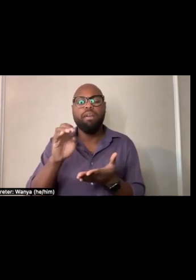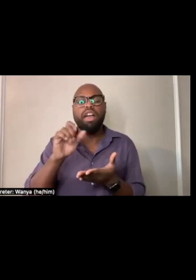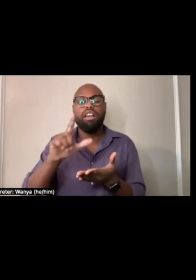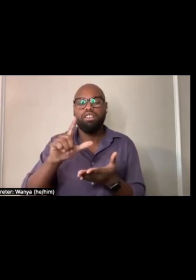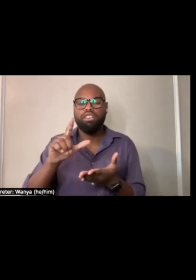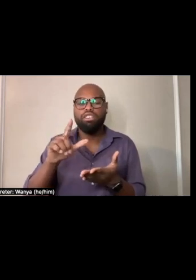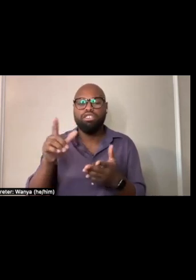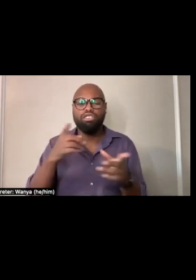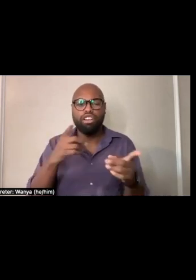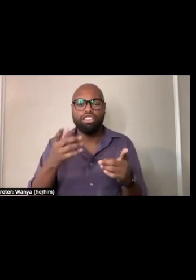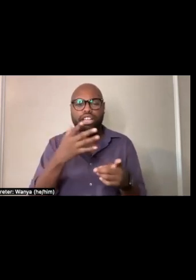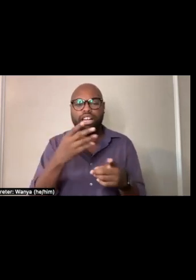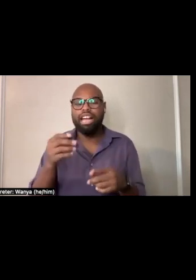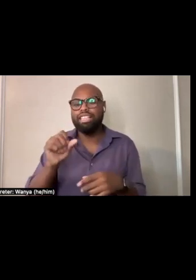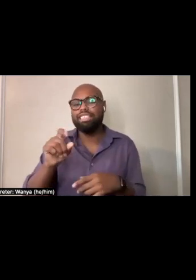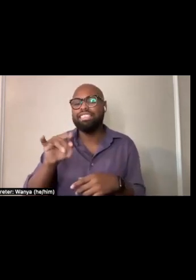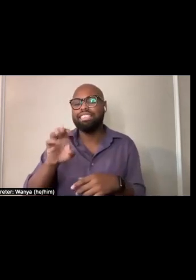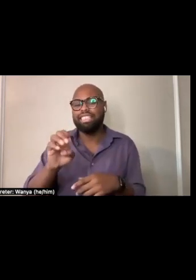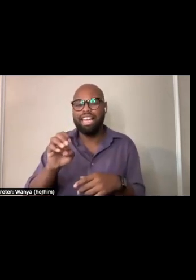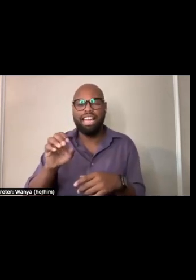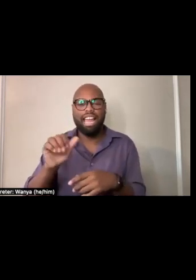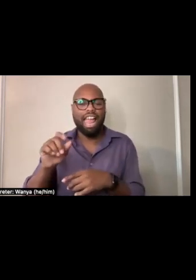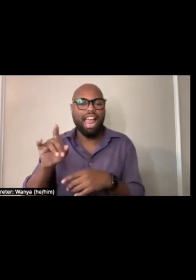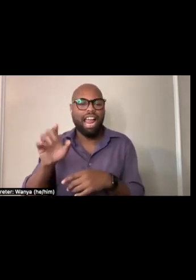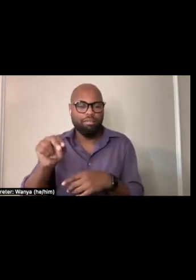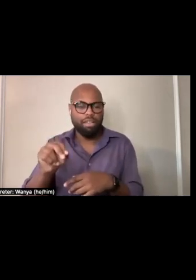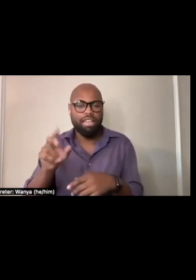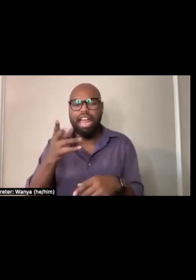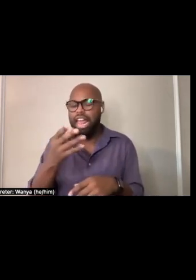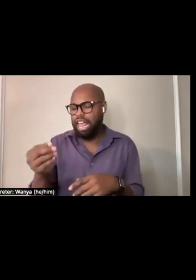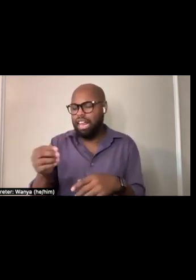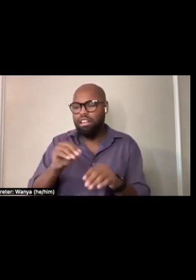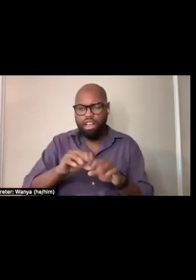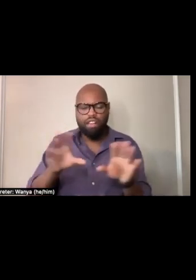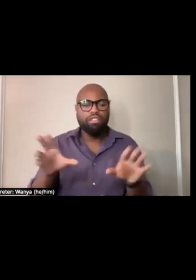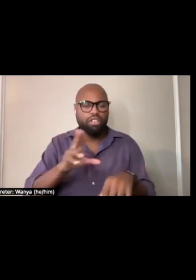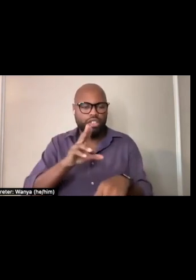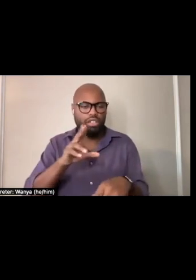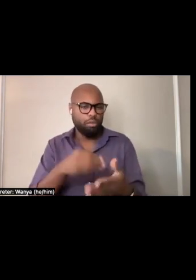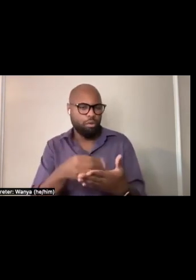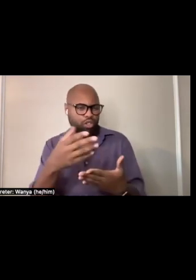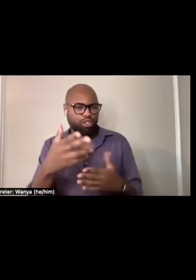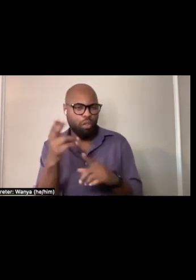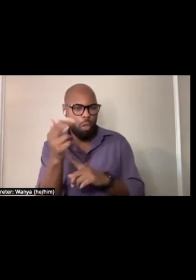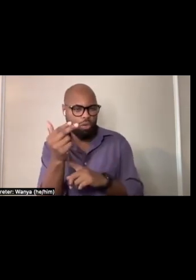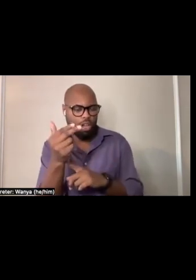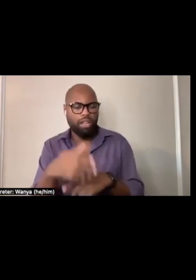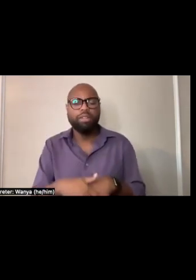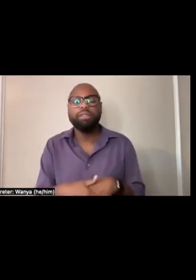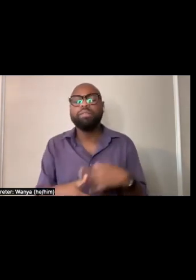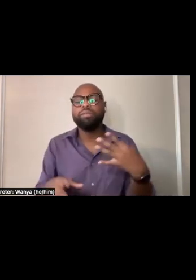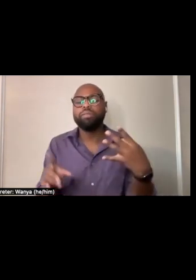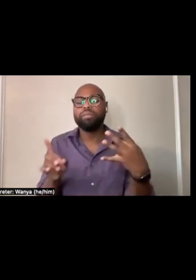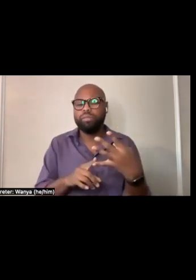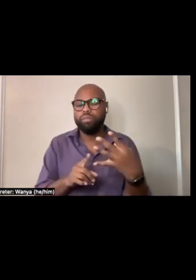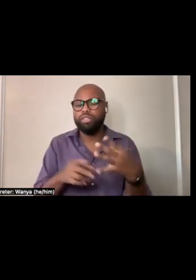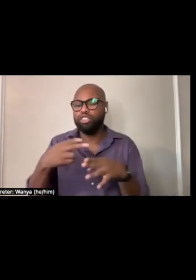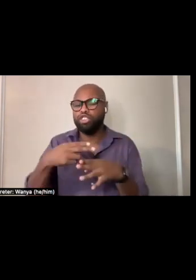and obviously for the purchase of the hotels. A little bit of temporary funding was provided by another medicaid pilot called